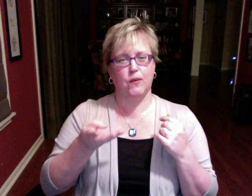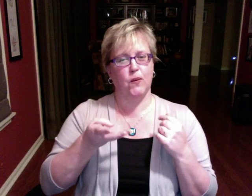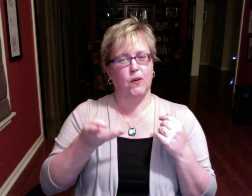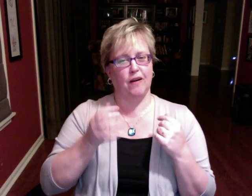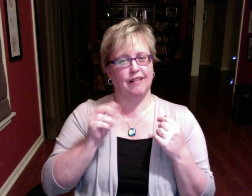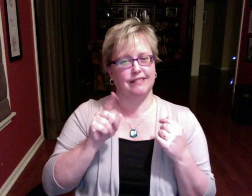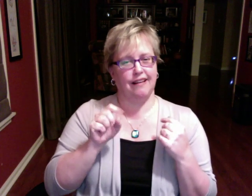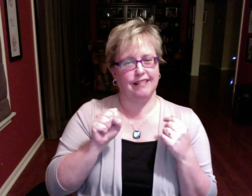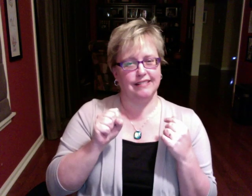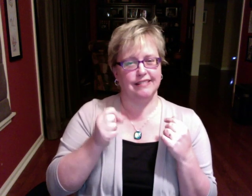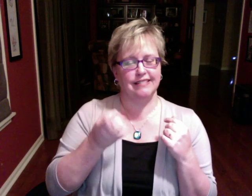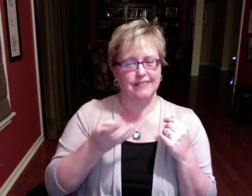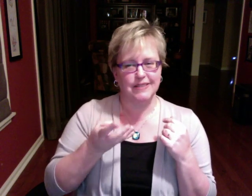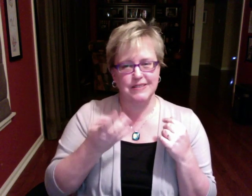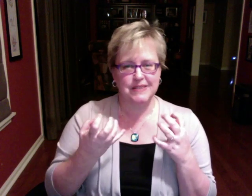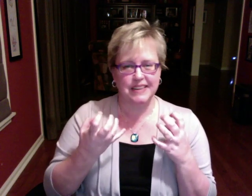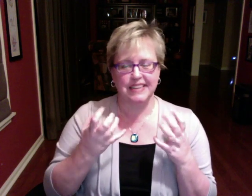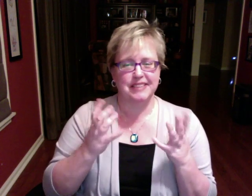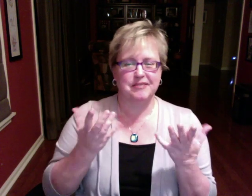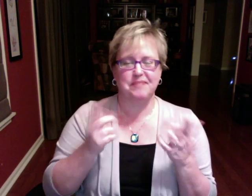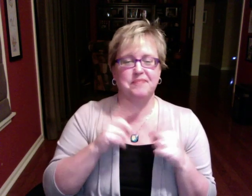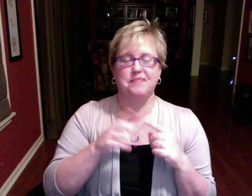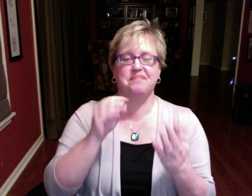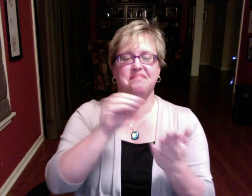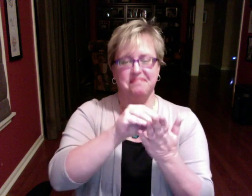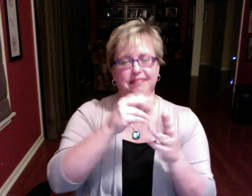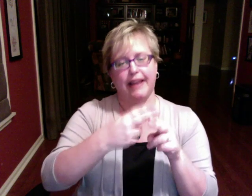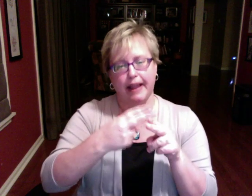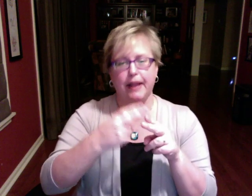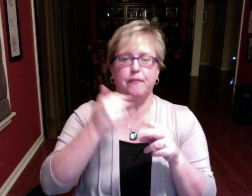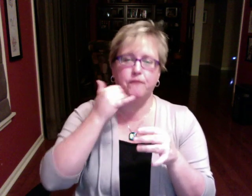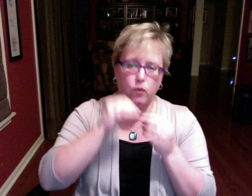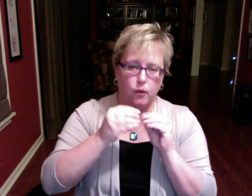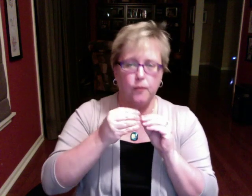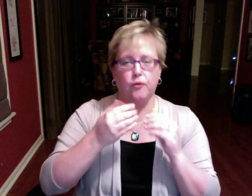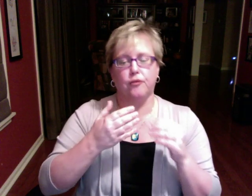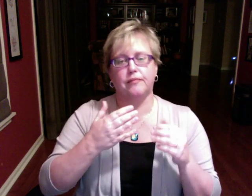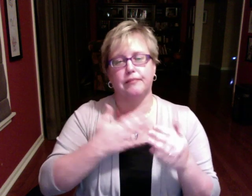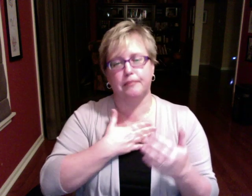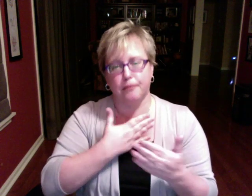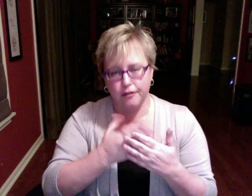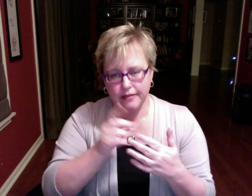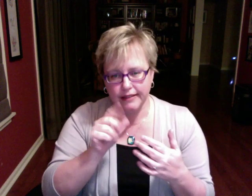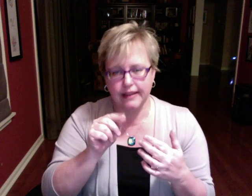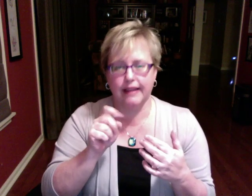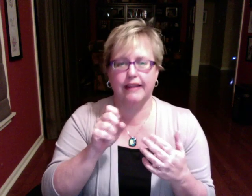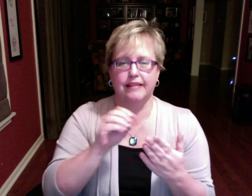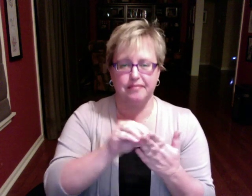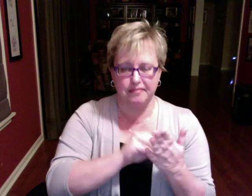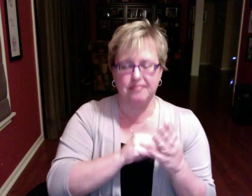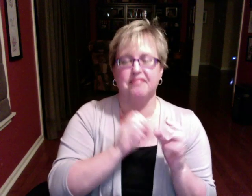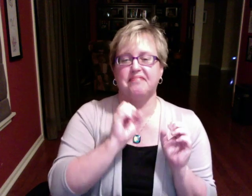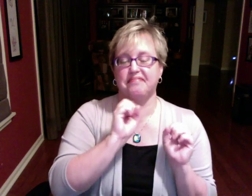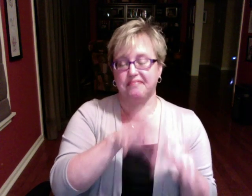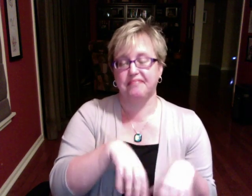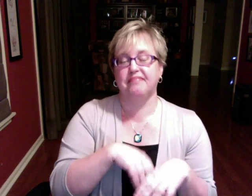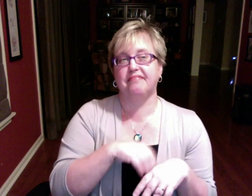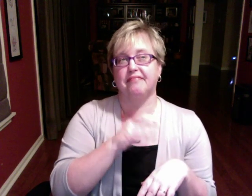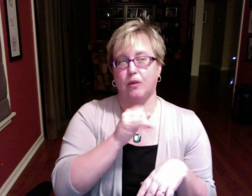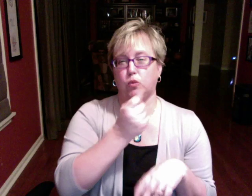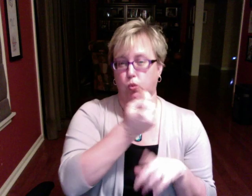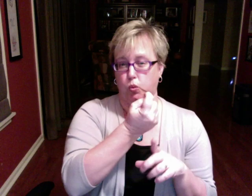So the 4 of us gave him the required information - names, dates of birth, addresses etc.